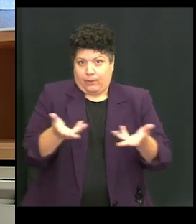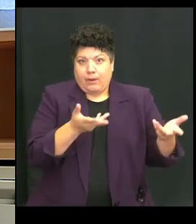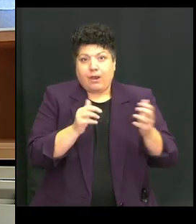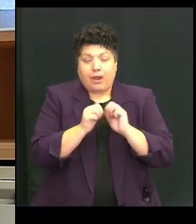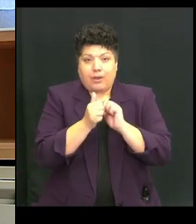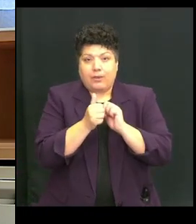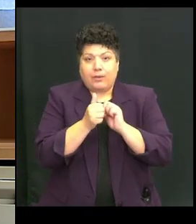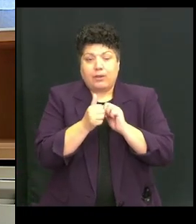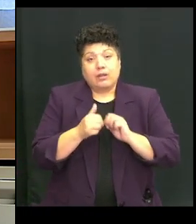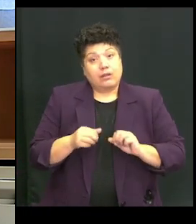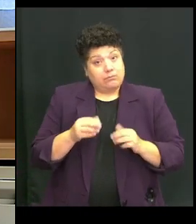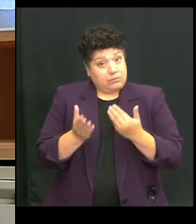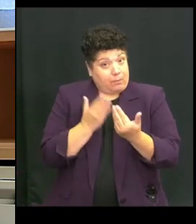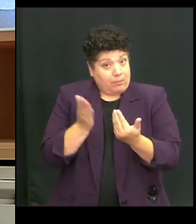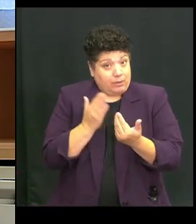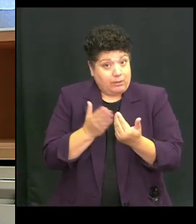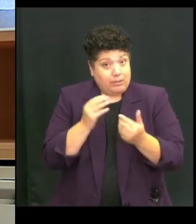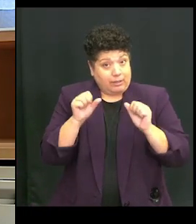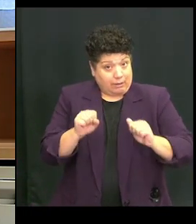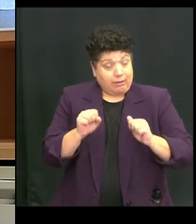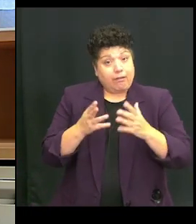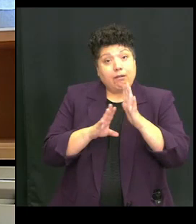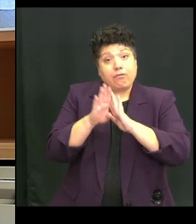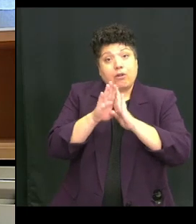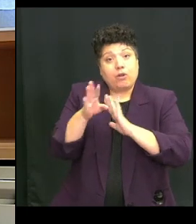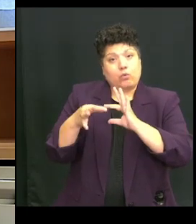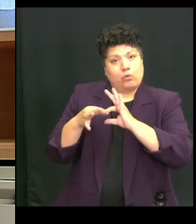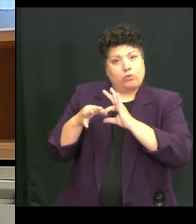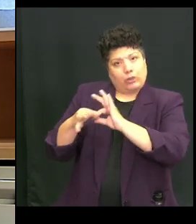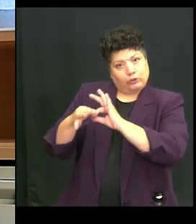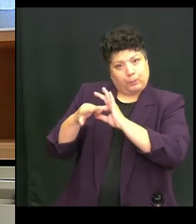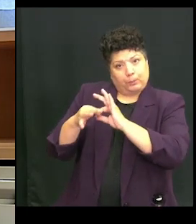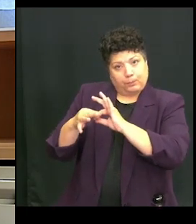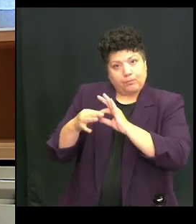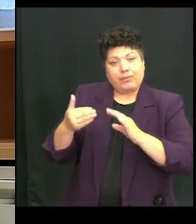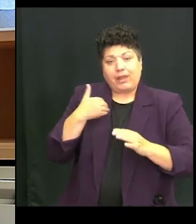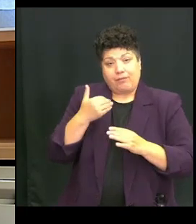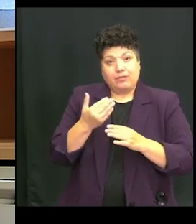it can be as simple as building relationships with trusted messengers in targeted communities.